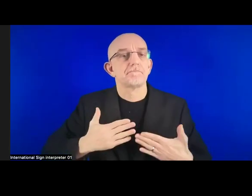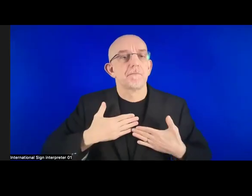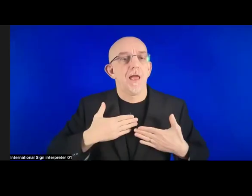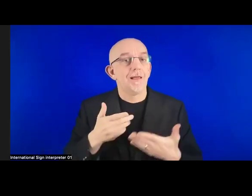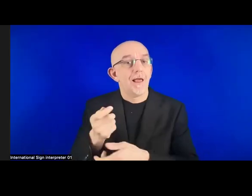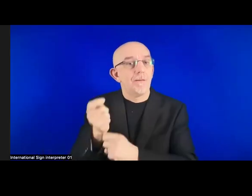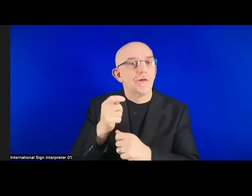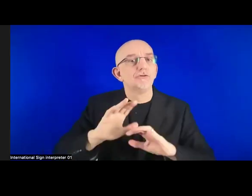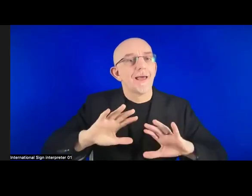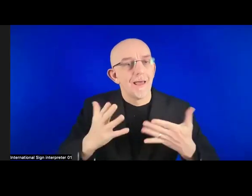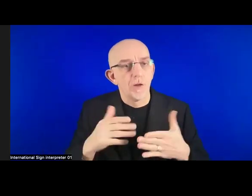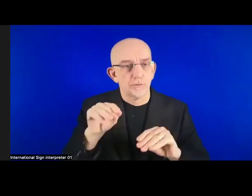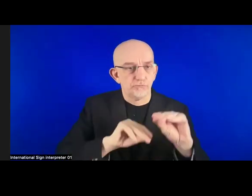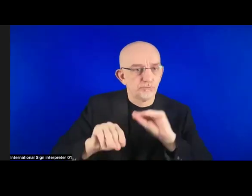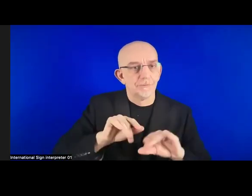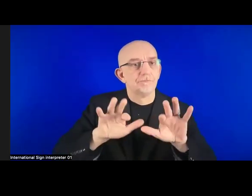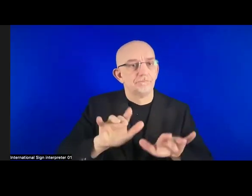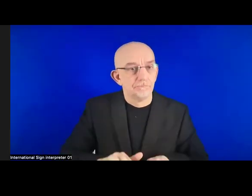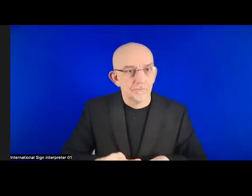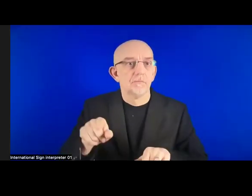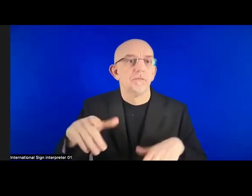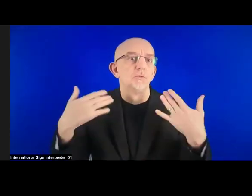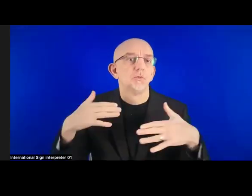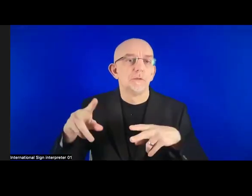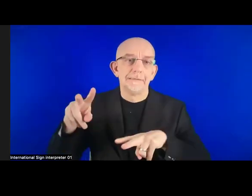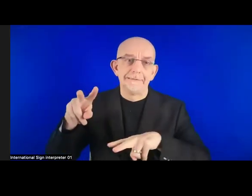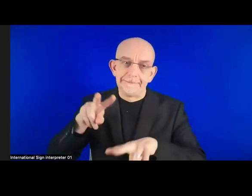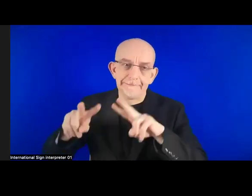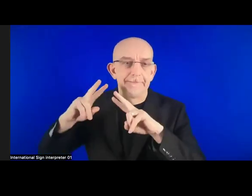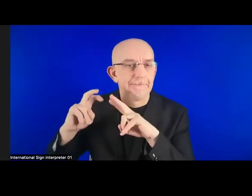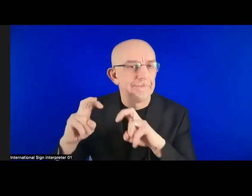levels, the social impact in addressing global challenges related to the greater